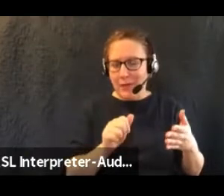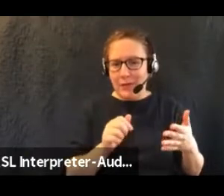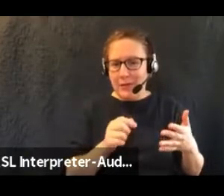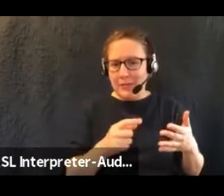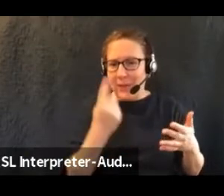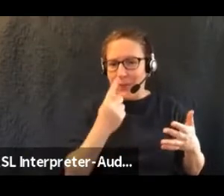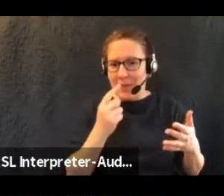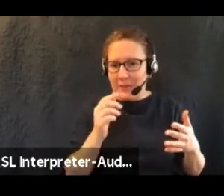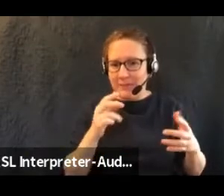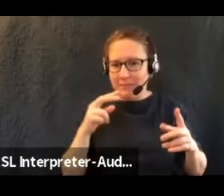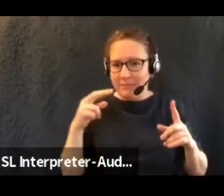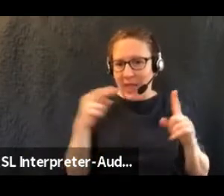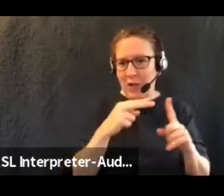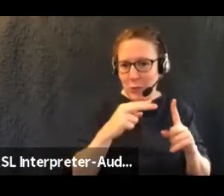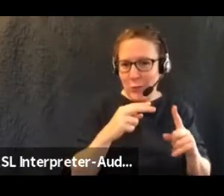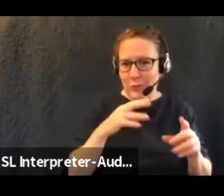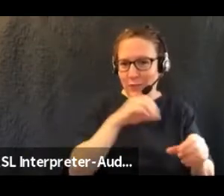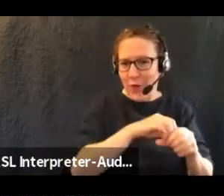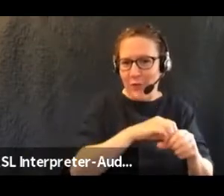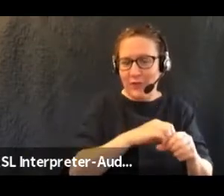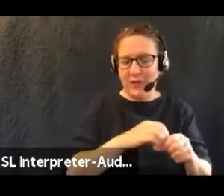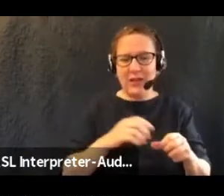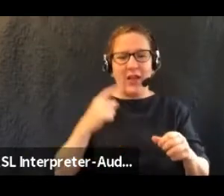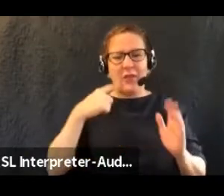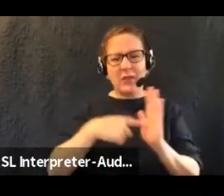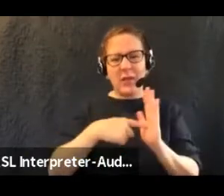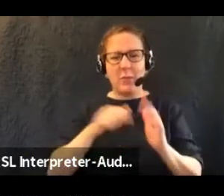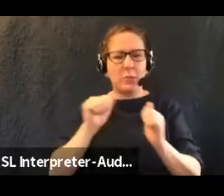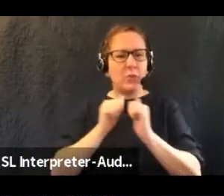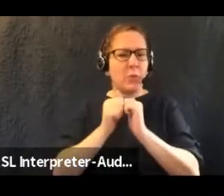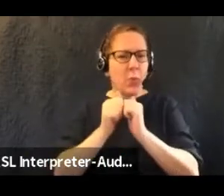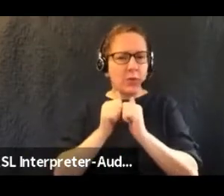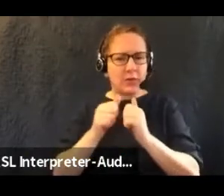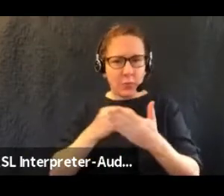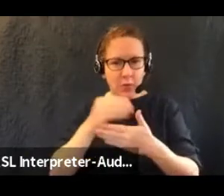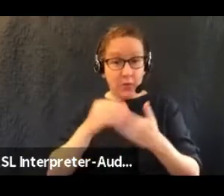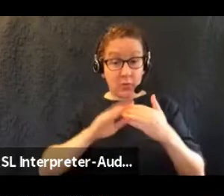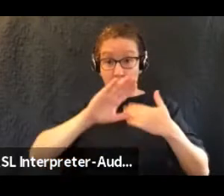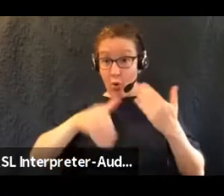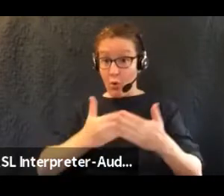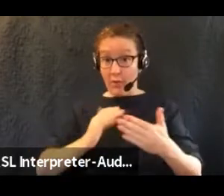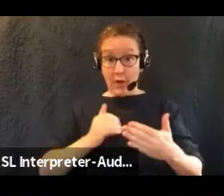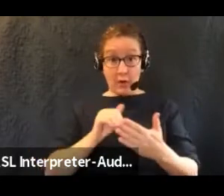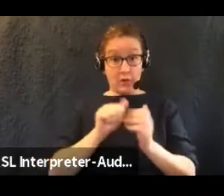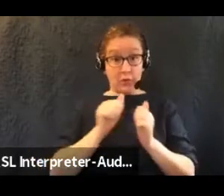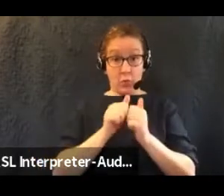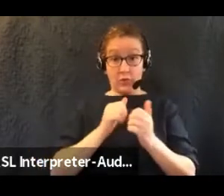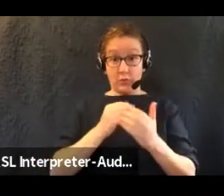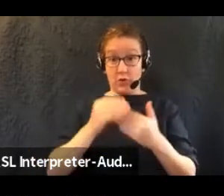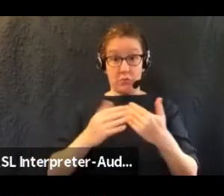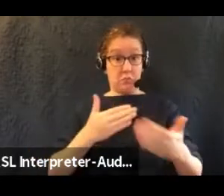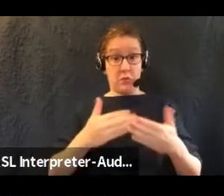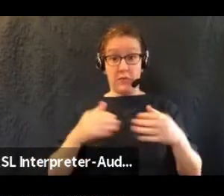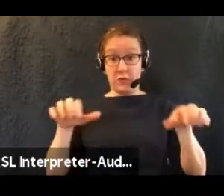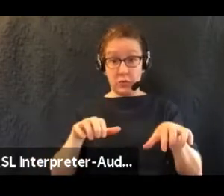angle to it, for example with sports programs. All of our sports programs regardless of what they're doing, want to make sure that anybody,